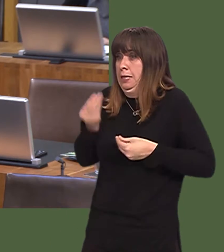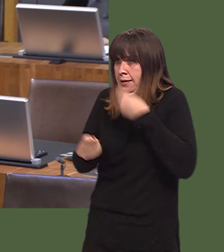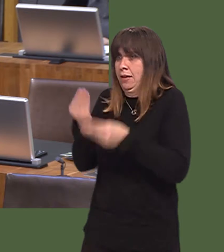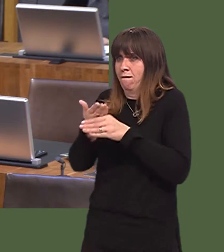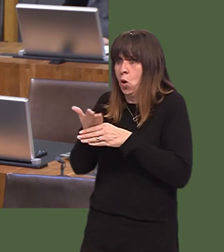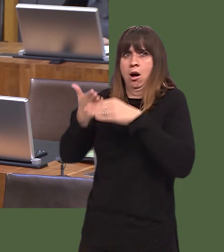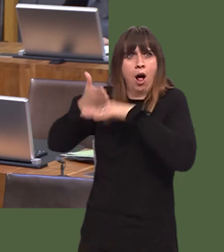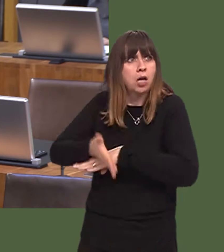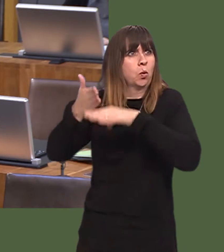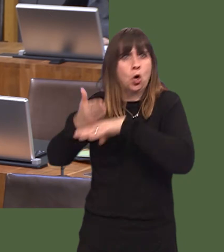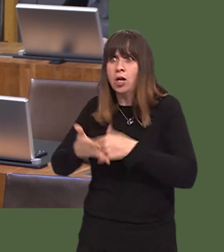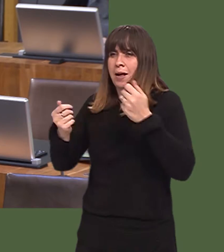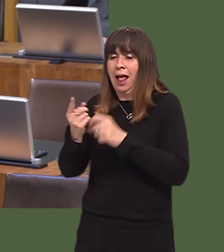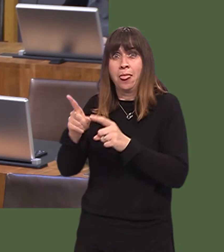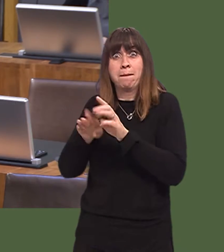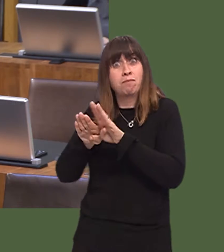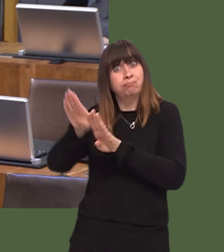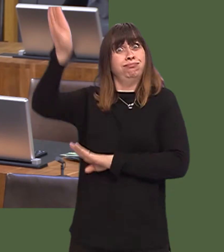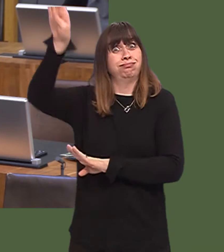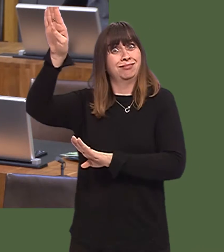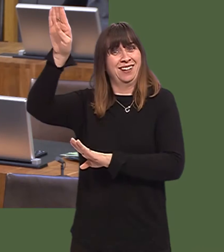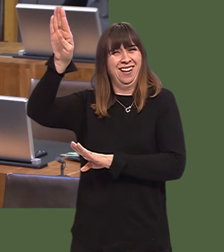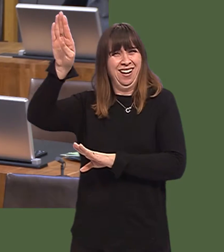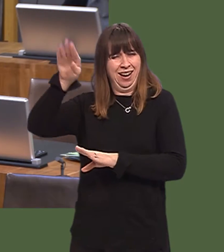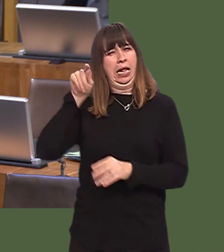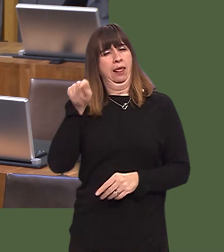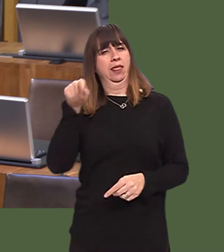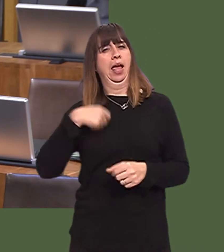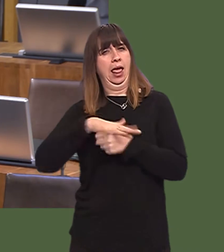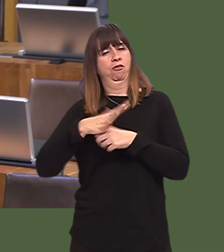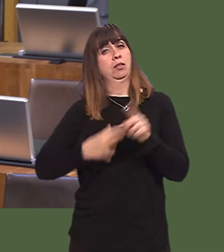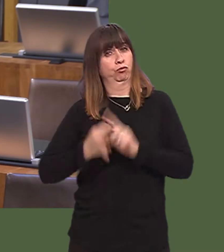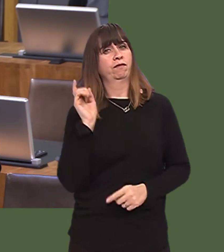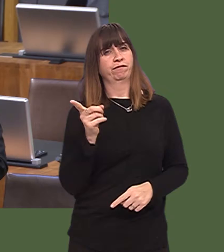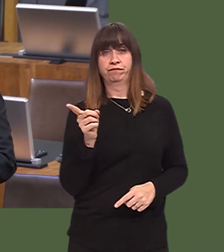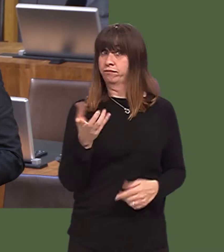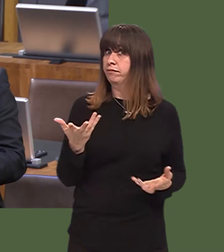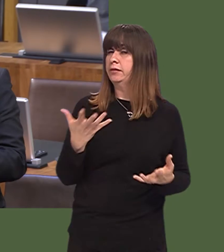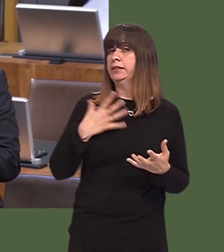Iím glad that the report has actually shown that to make sure that teachers and politicians